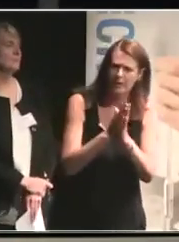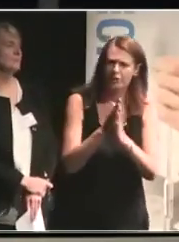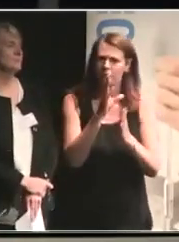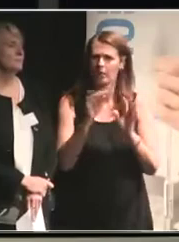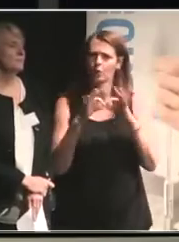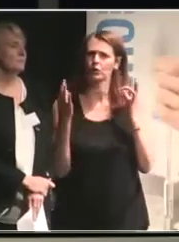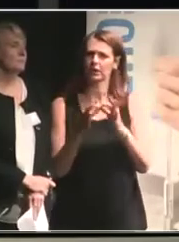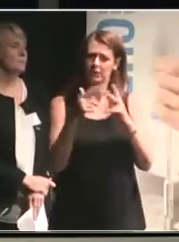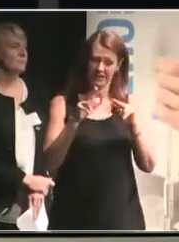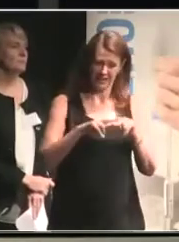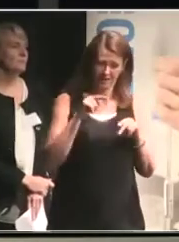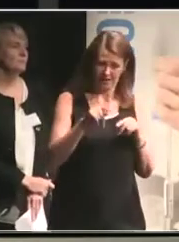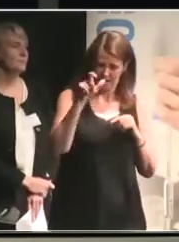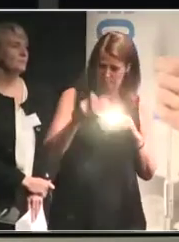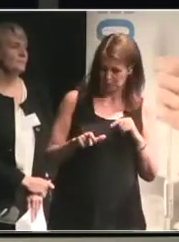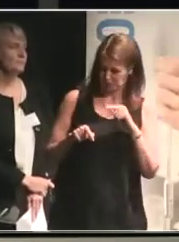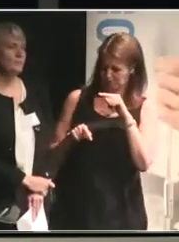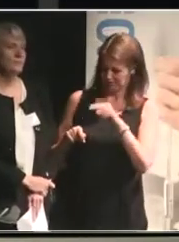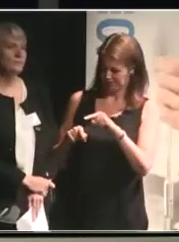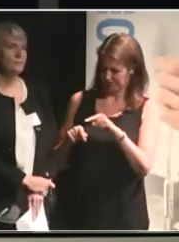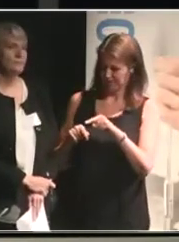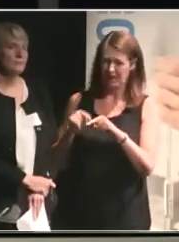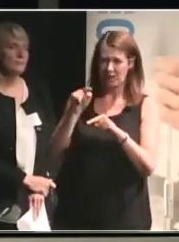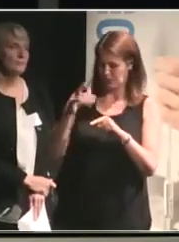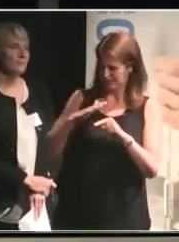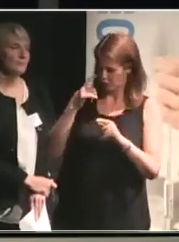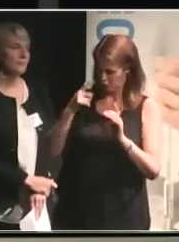the enemy of the excellent is the perfect? We need to recognise there's a difference